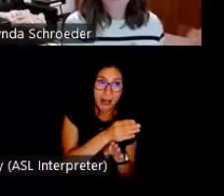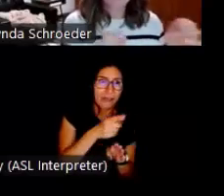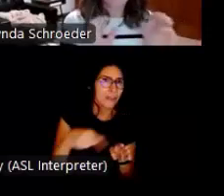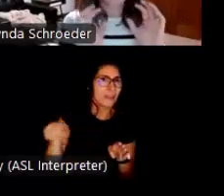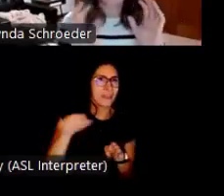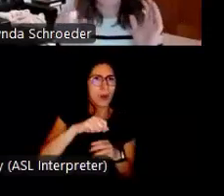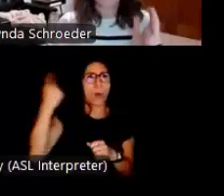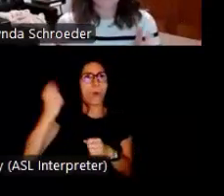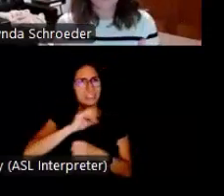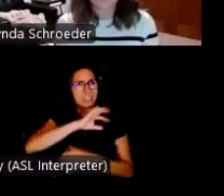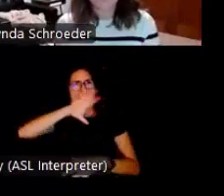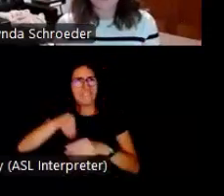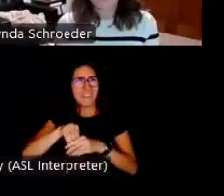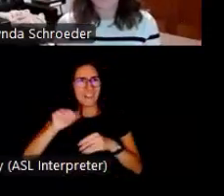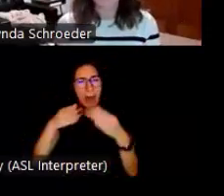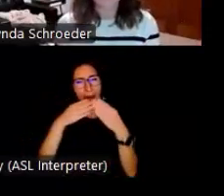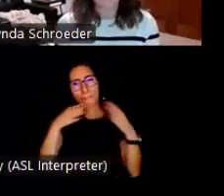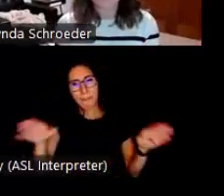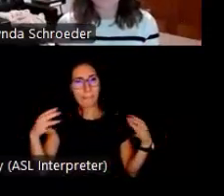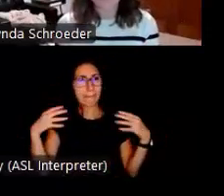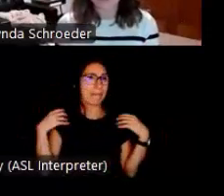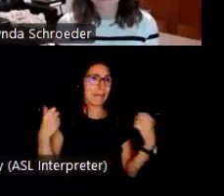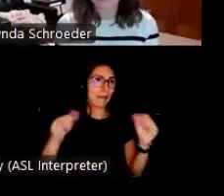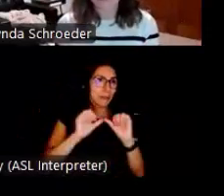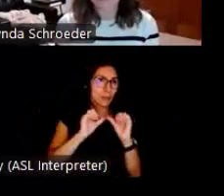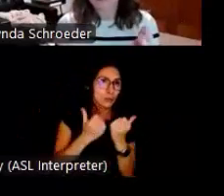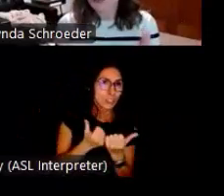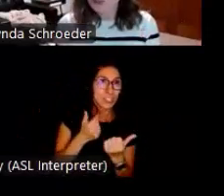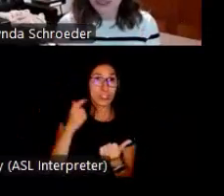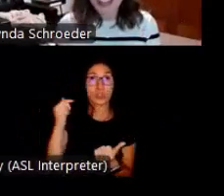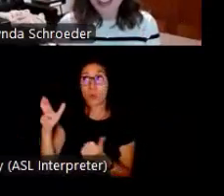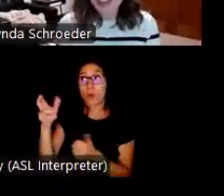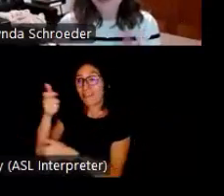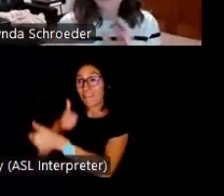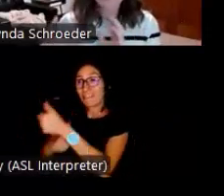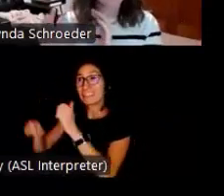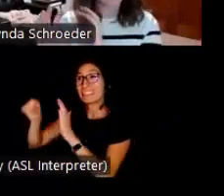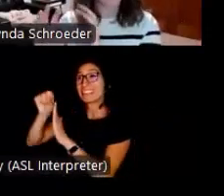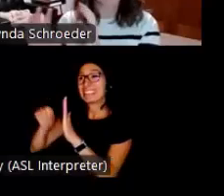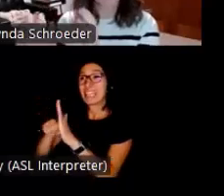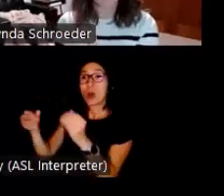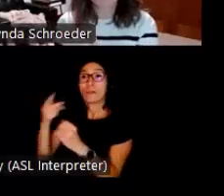or the rural health network within the state offices of rural health, or the rural health